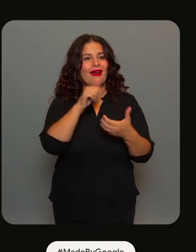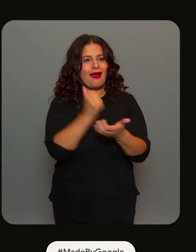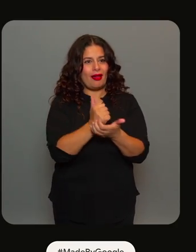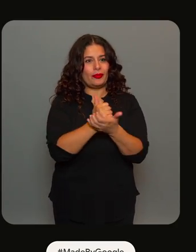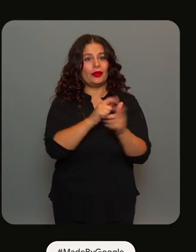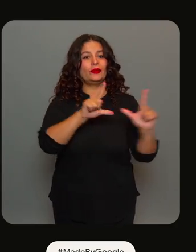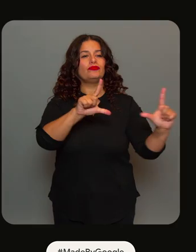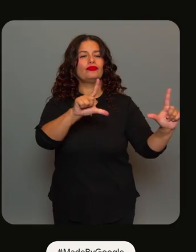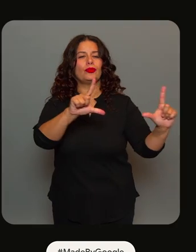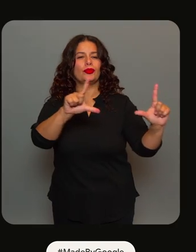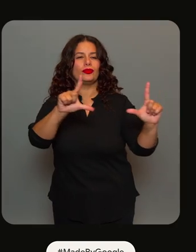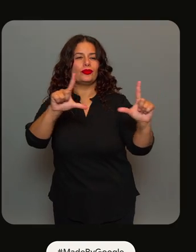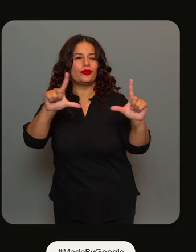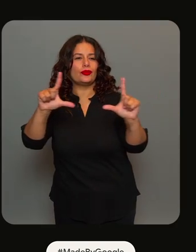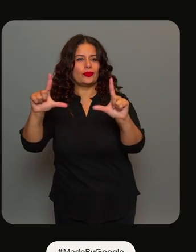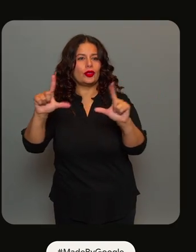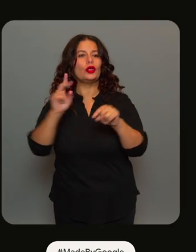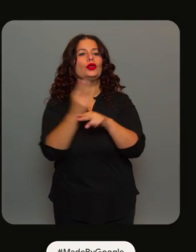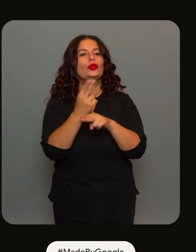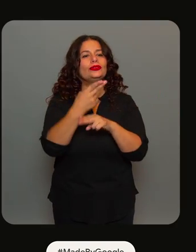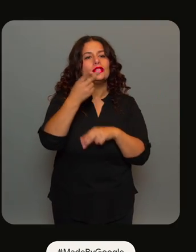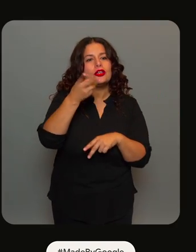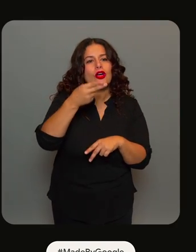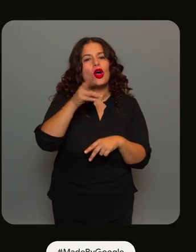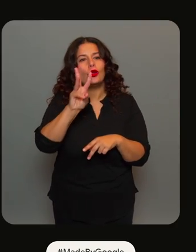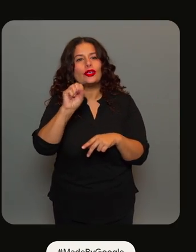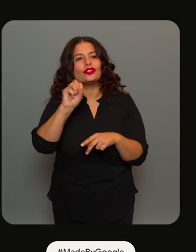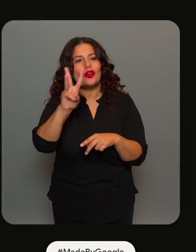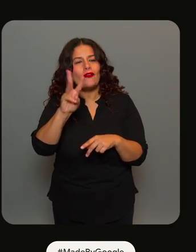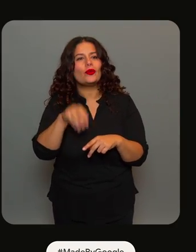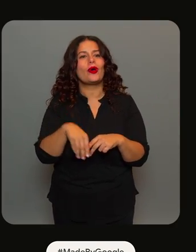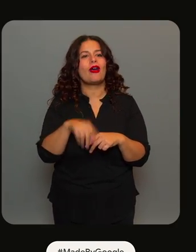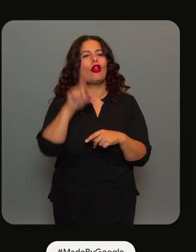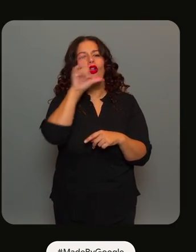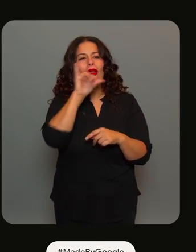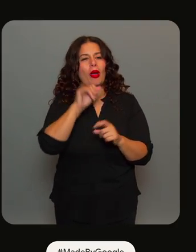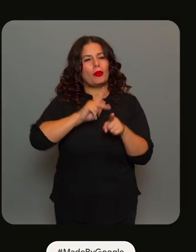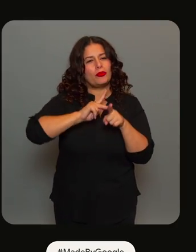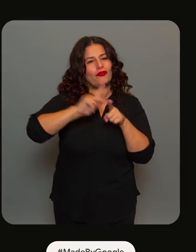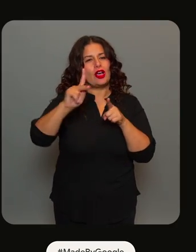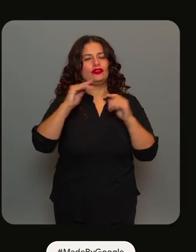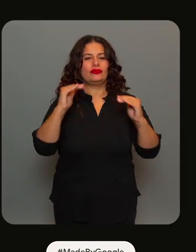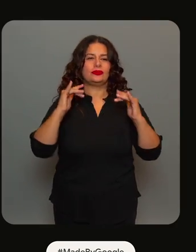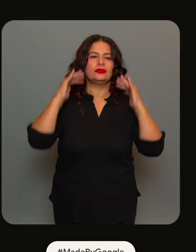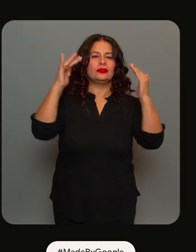pro-looking videos that capture the moment and not your movement.